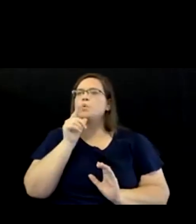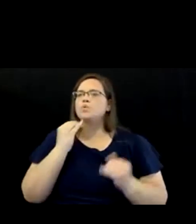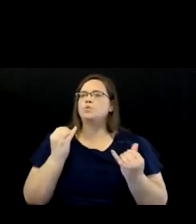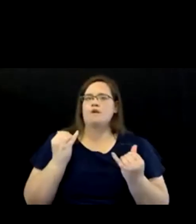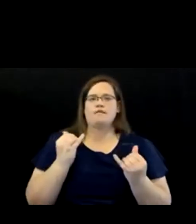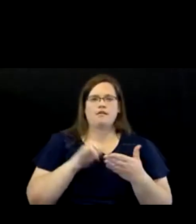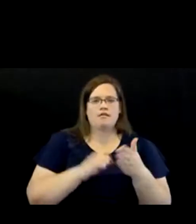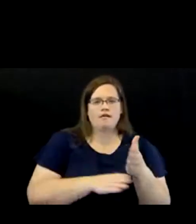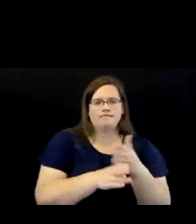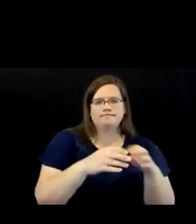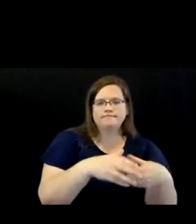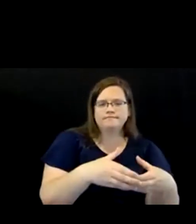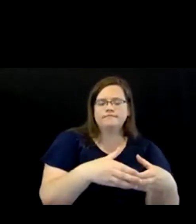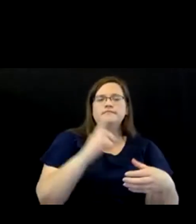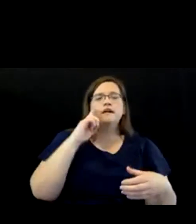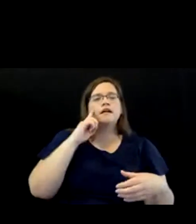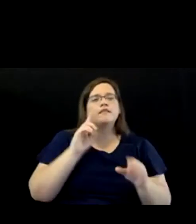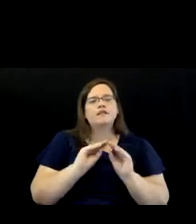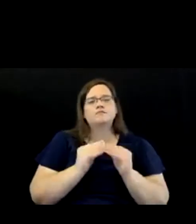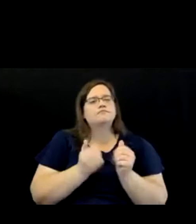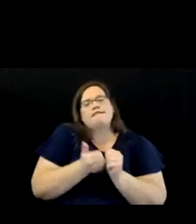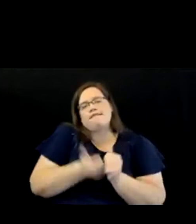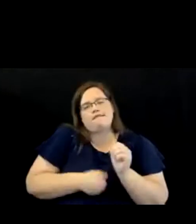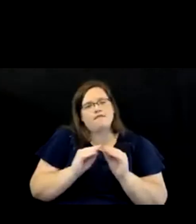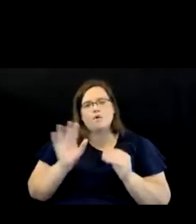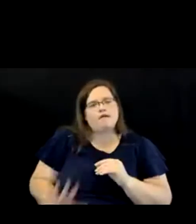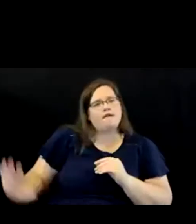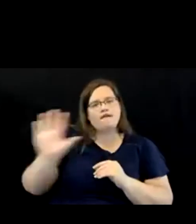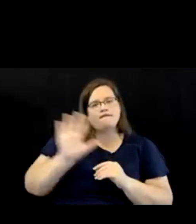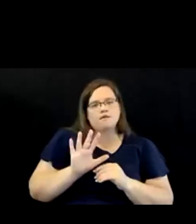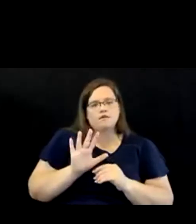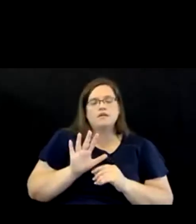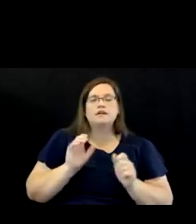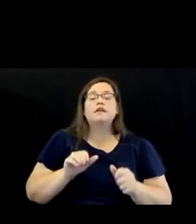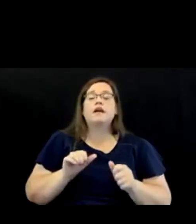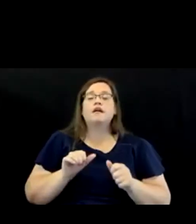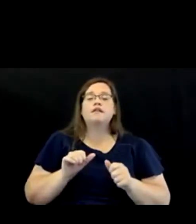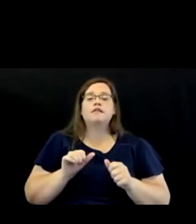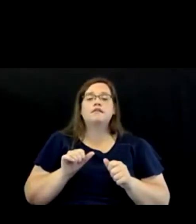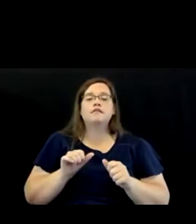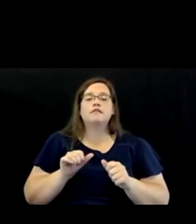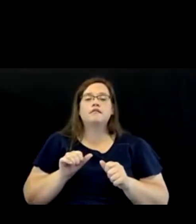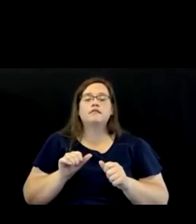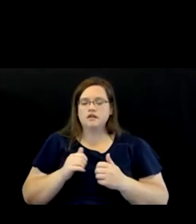Sometimes I think every organization everywhere can get a little sidetracked with just dealing with the fires of the day, which isn't